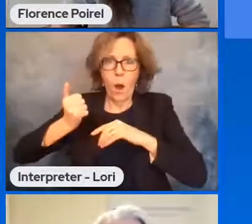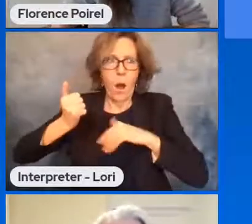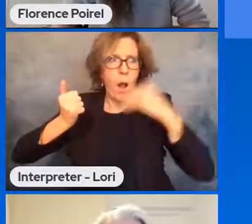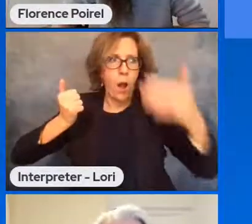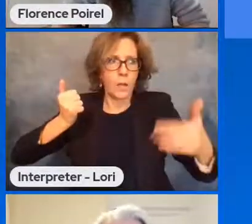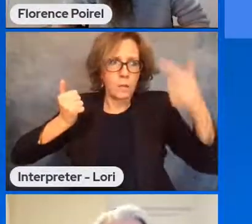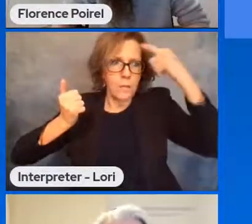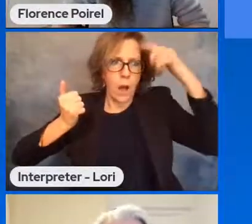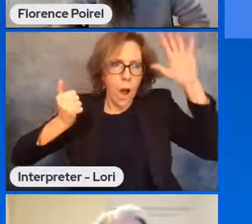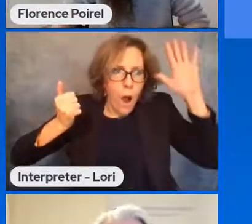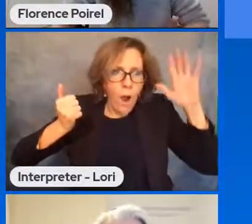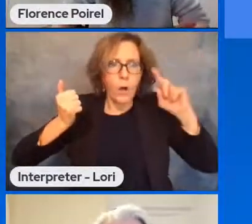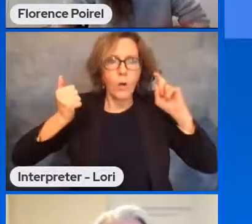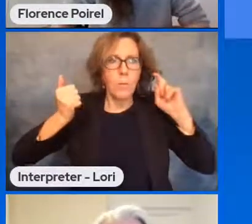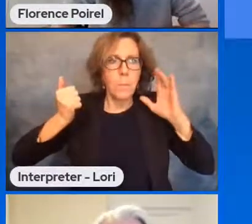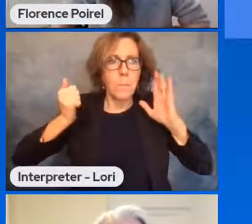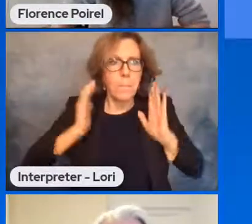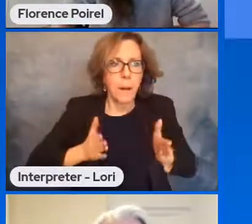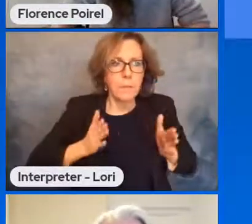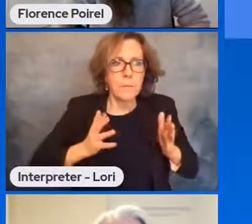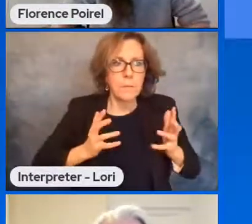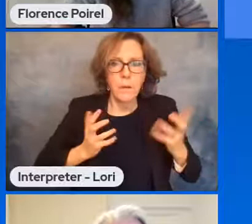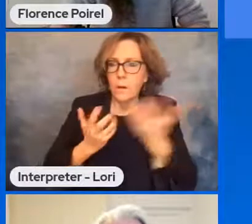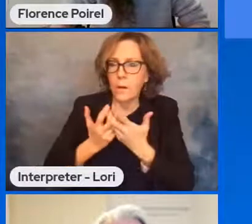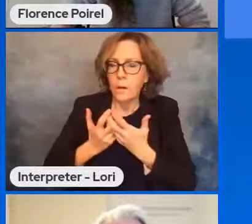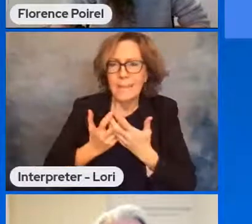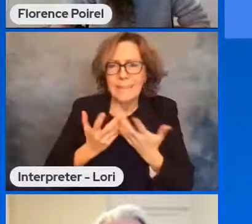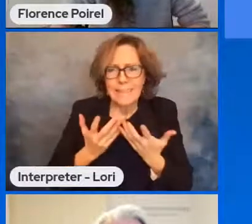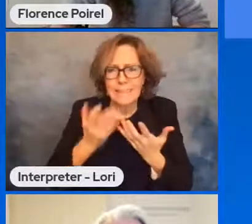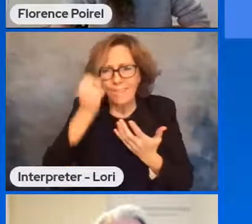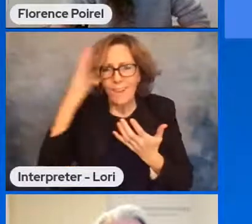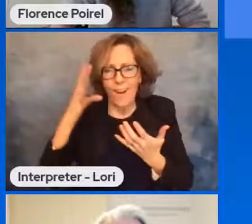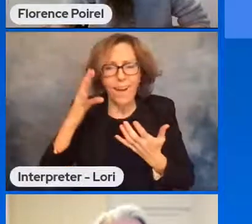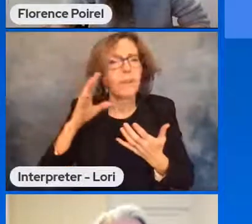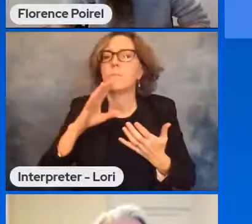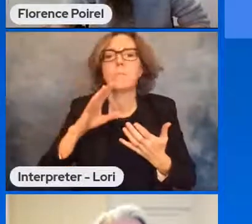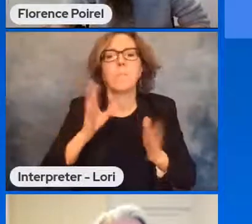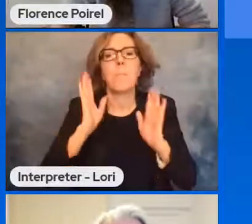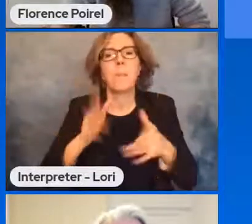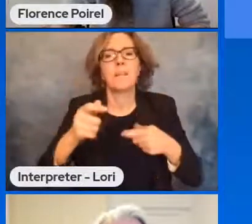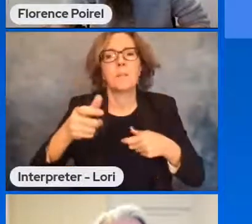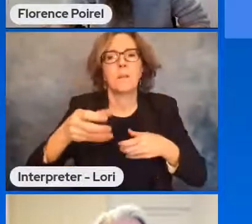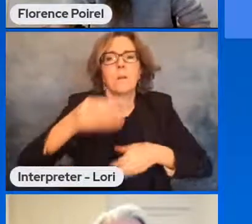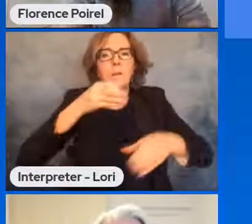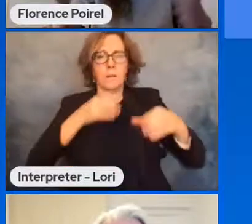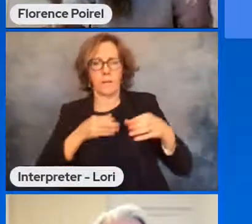be sharing more with our developer communities next year because I think this is essential for great software